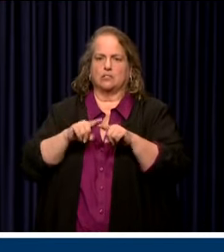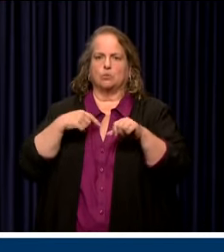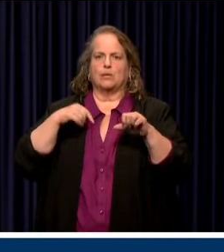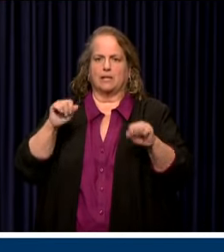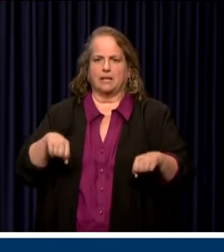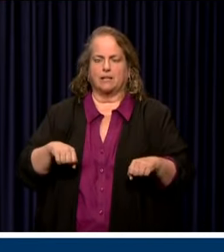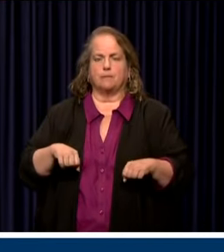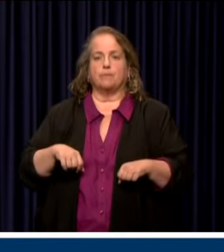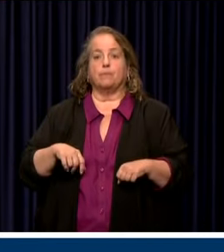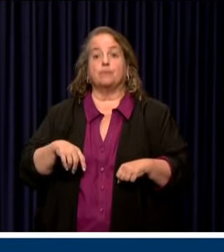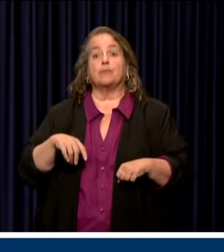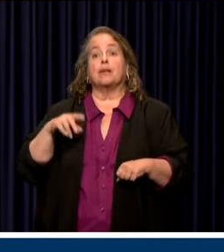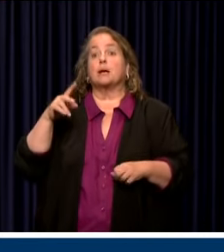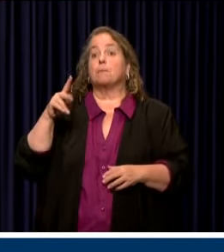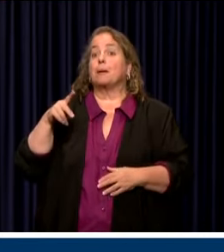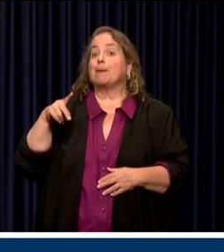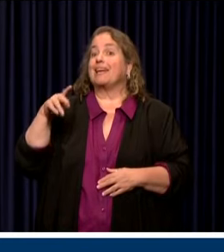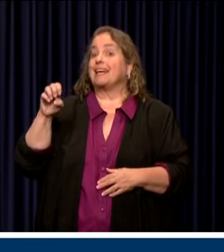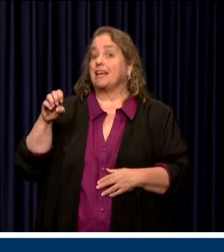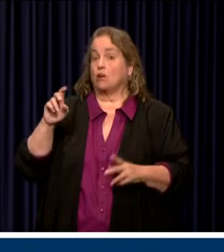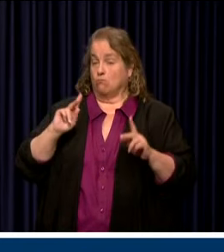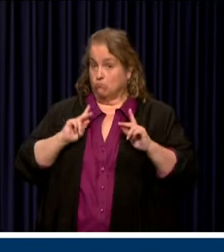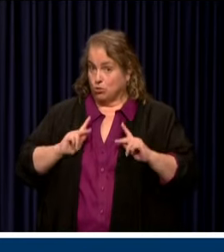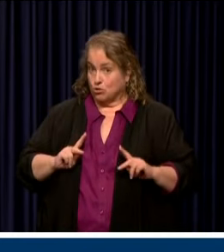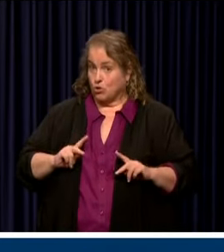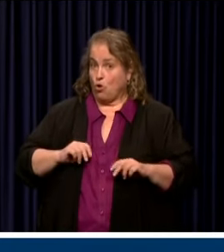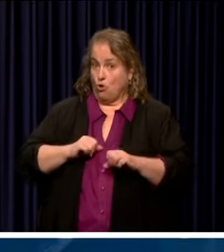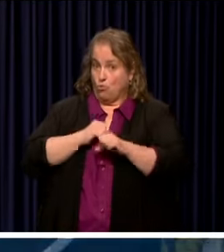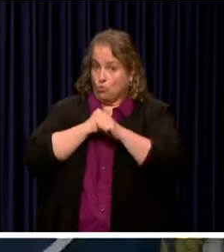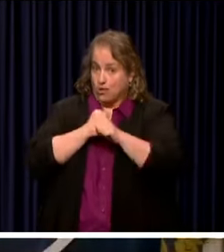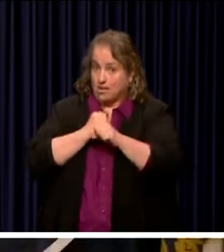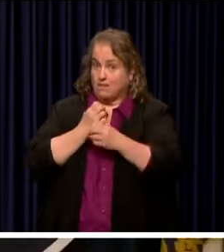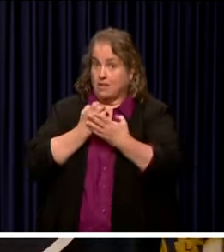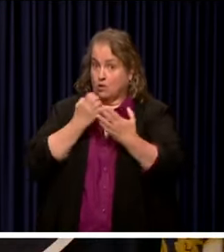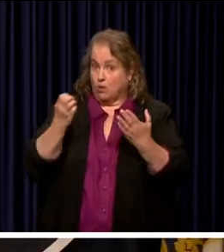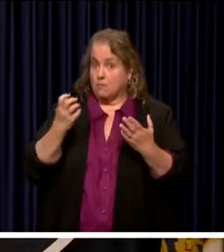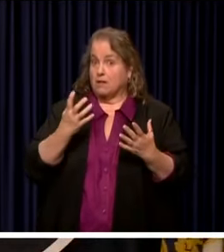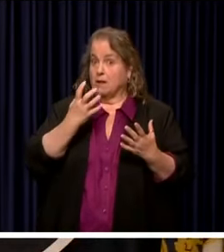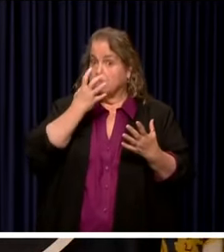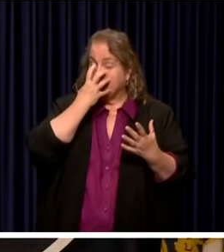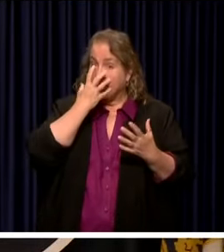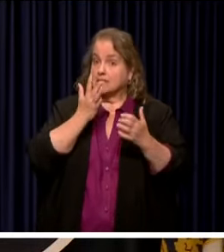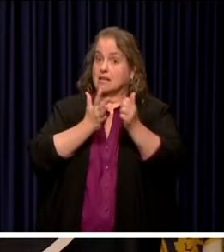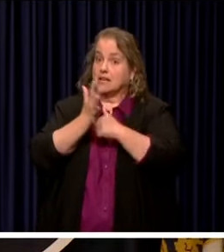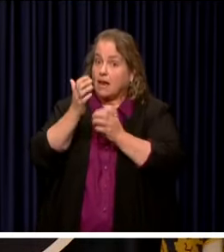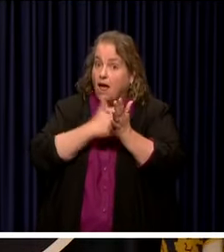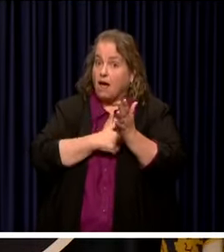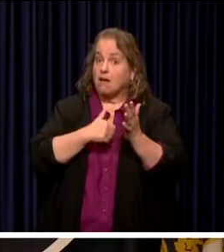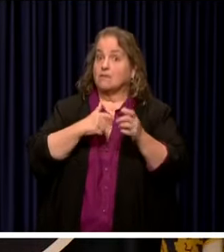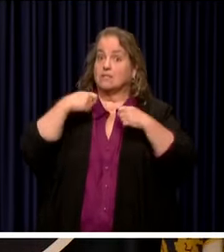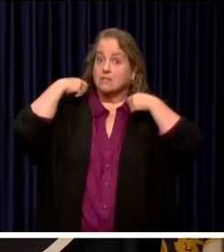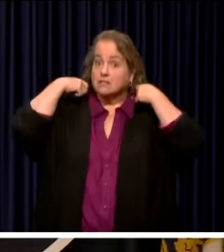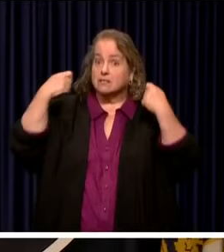1.4 MILLION. 153,000 FACE SHIELDS TO I WILL TELL YOU KENTUCKIANS ARE